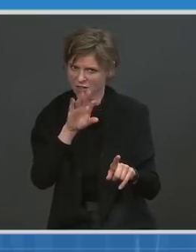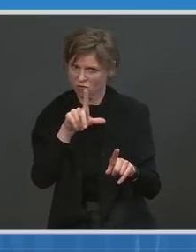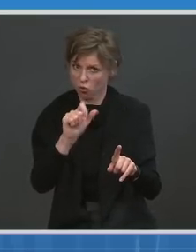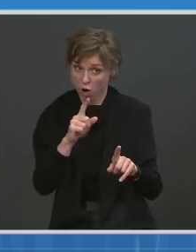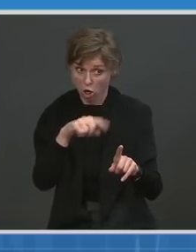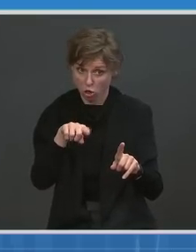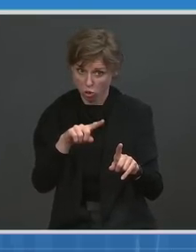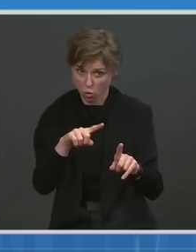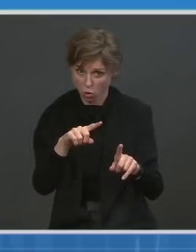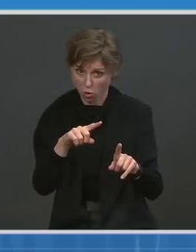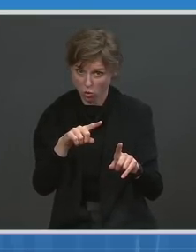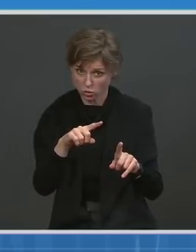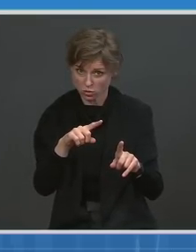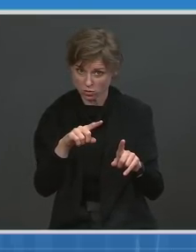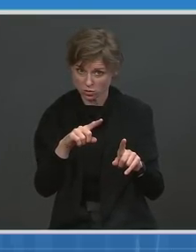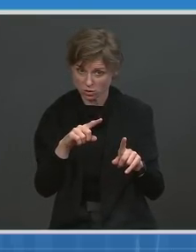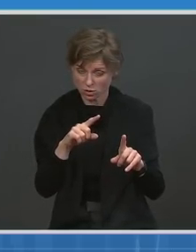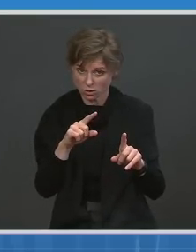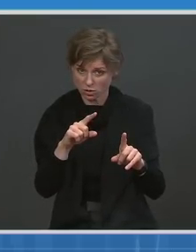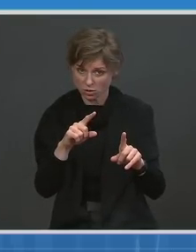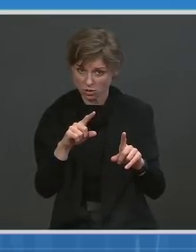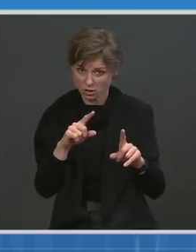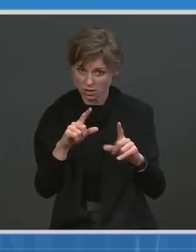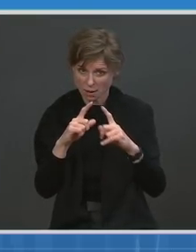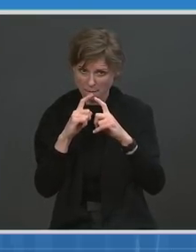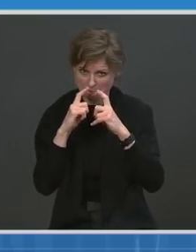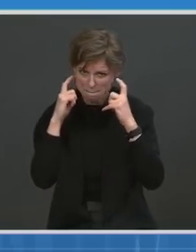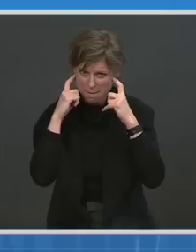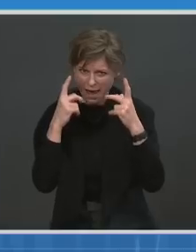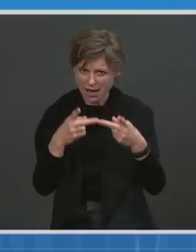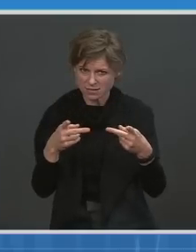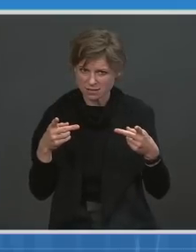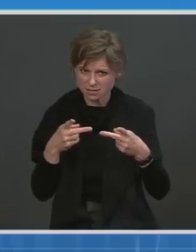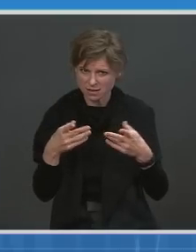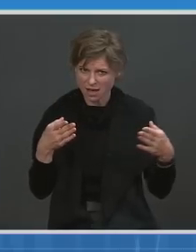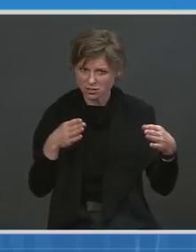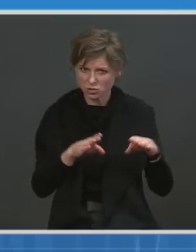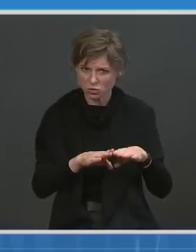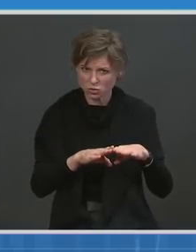And then, secondly and more broadly, are all of these federal mass vaccination sites